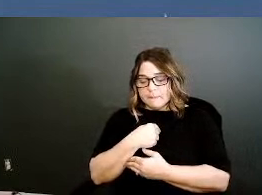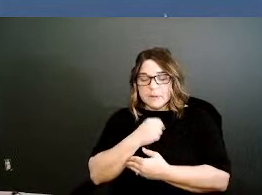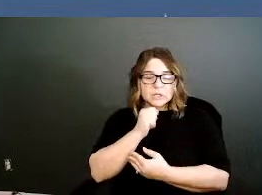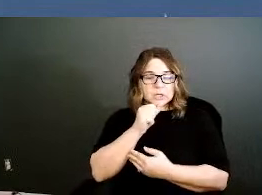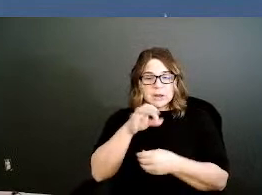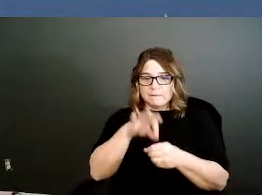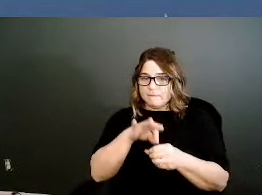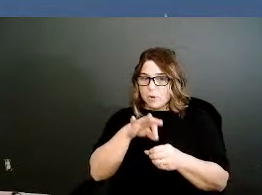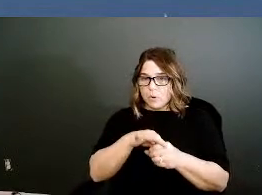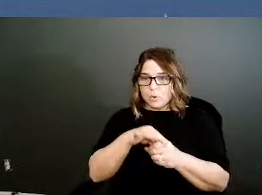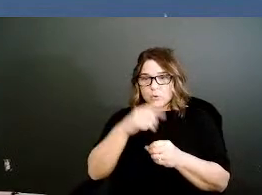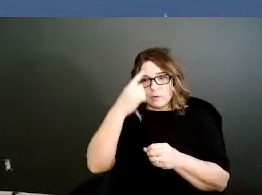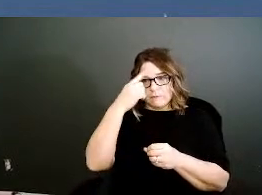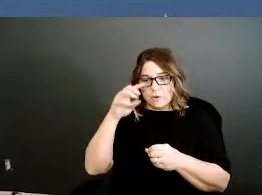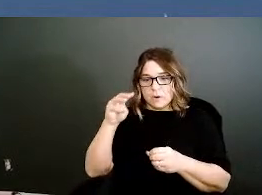JUST, YOU KNOW, BLOWN AWAY BY THE POLITICIANS MAKING